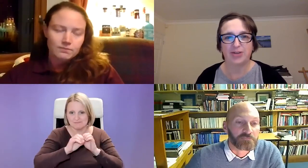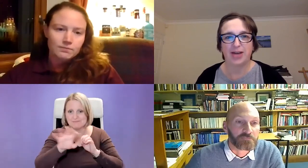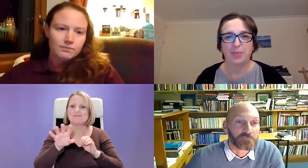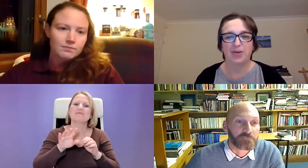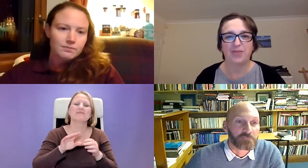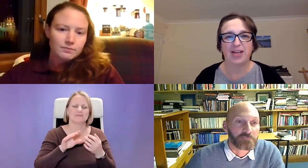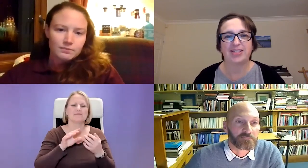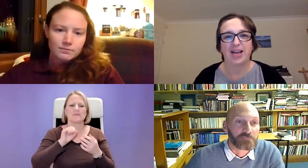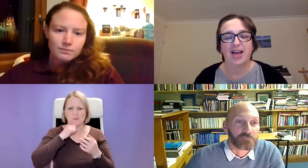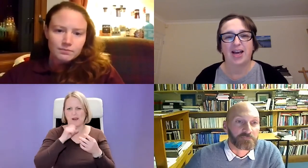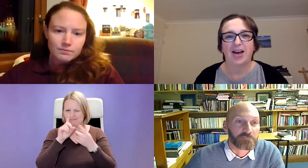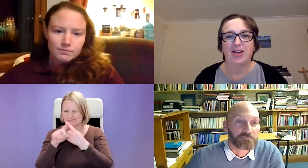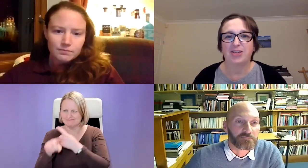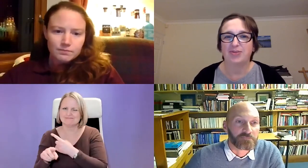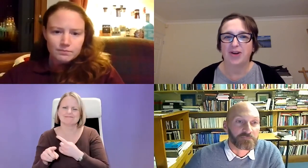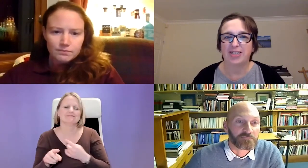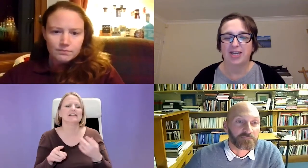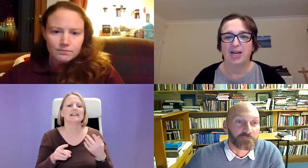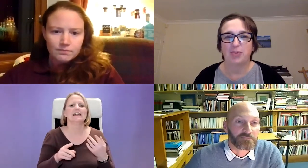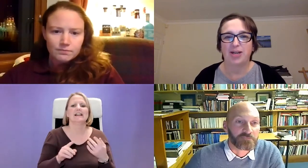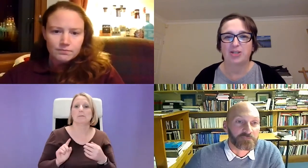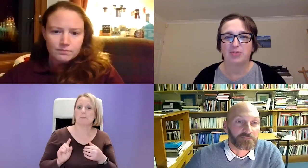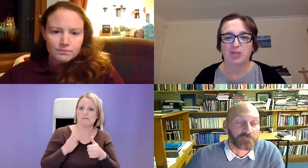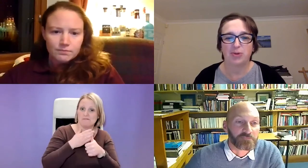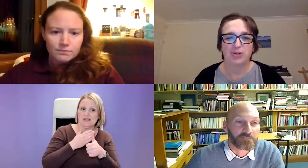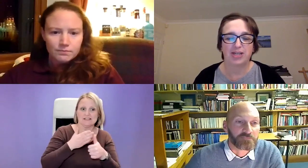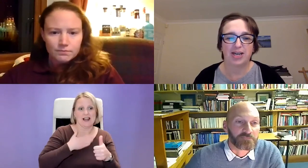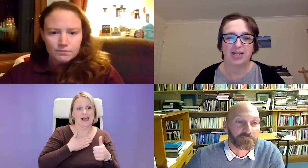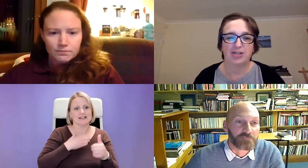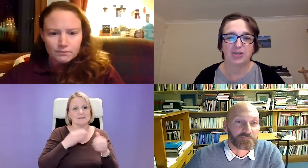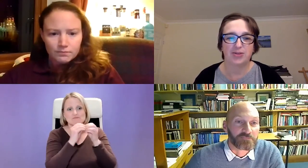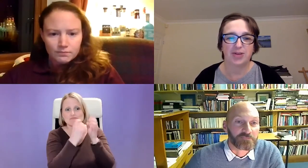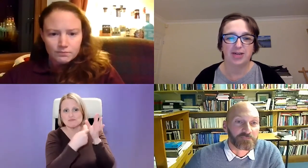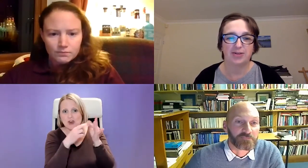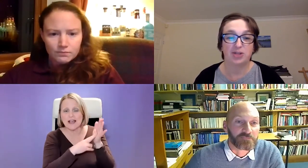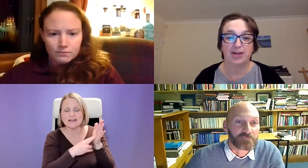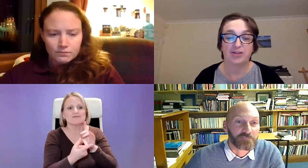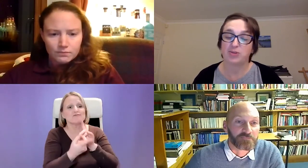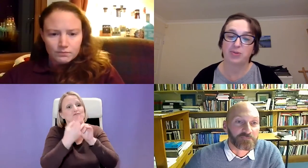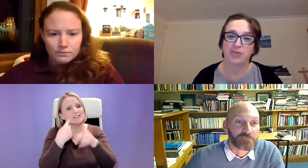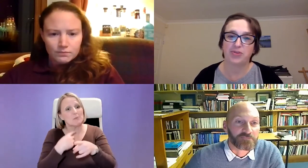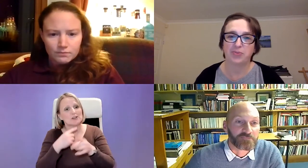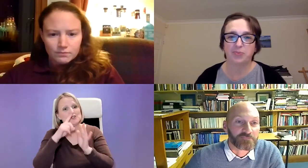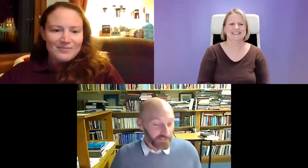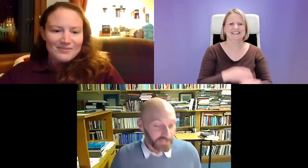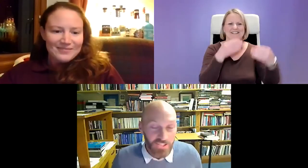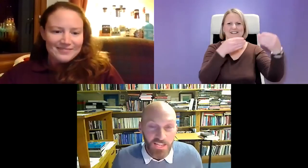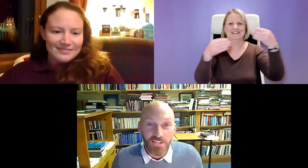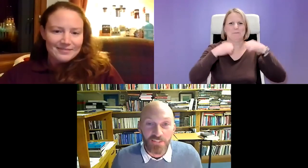but first I’d like to invite Brian to respond to Joanna's response.